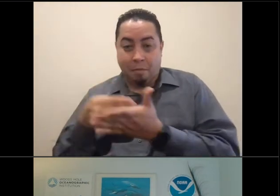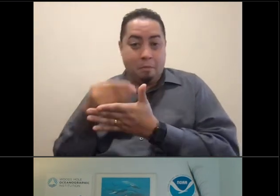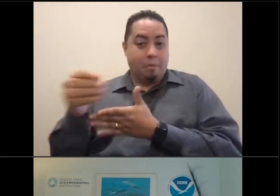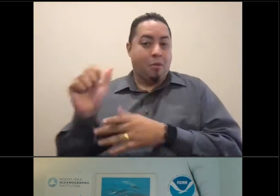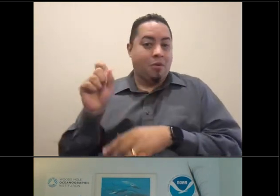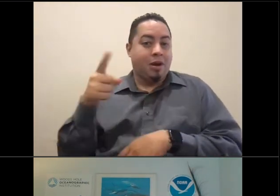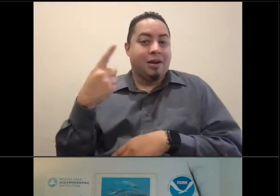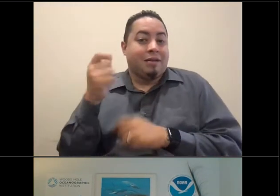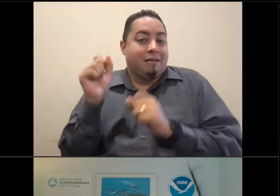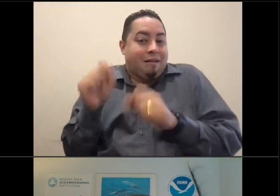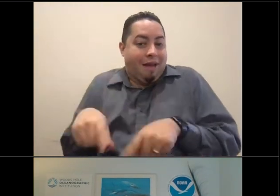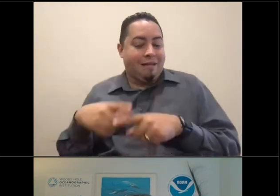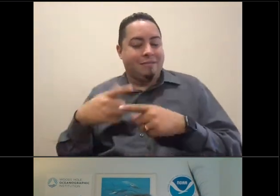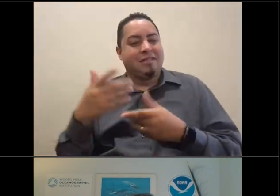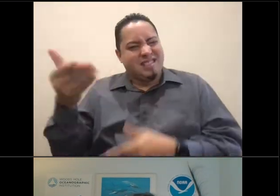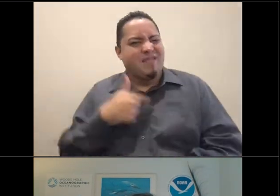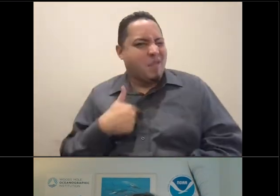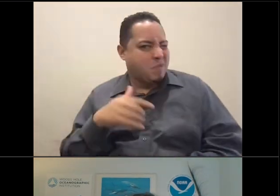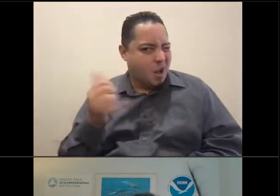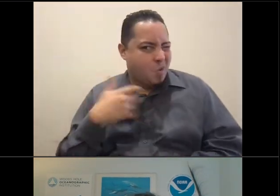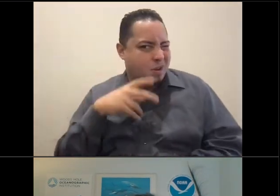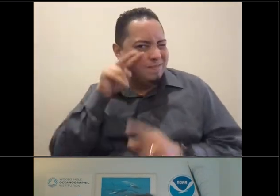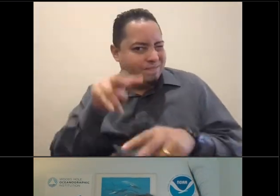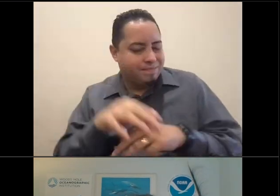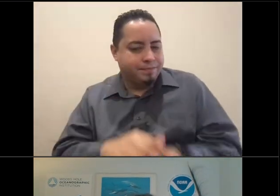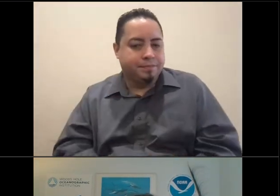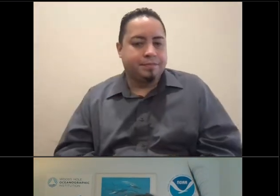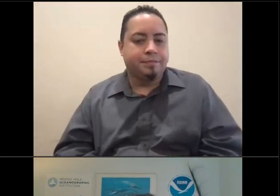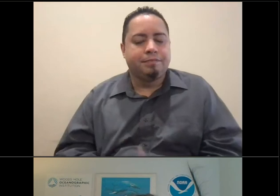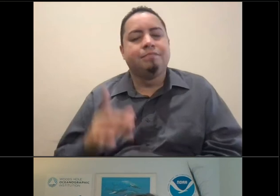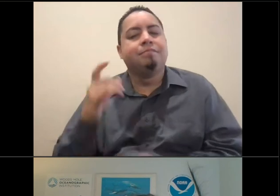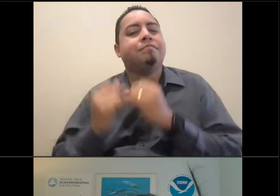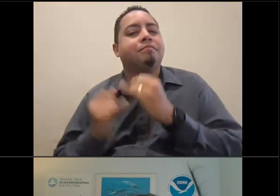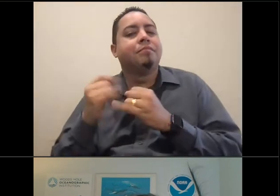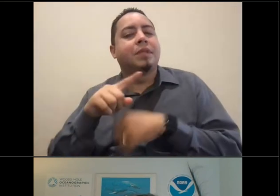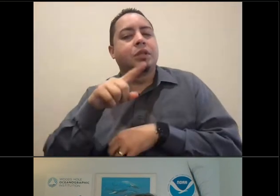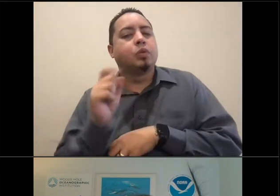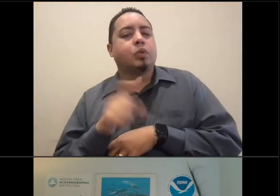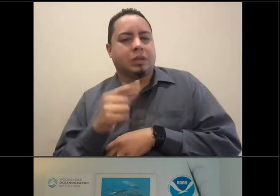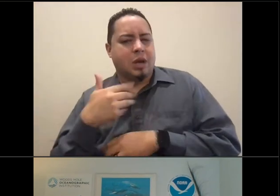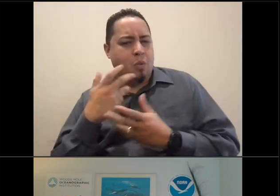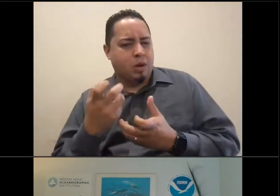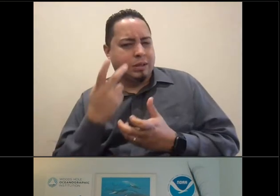One question I like to end on that came in from Katya, so I'm glad she asked this. And I'm going to pose it.